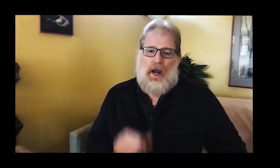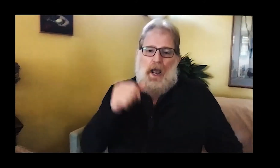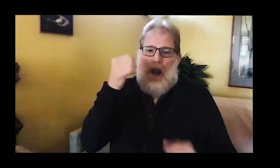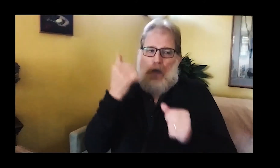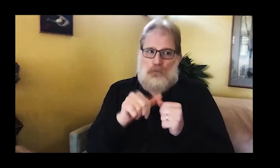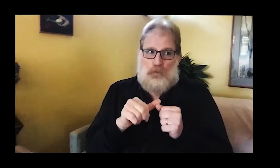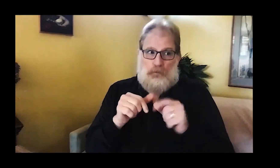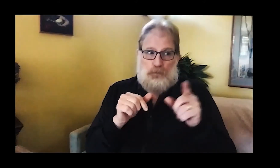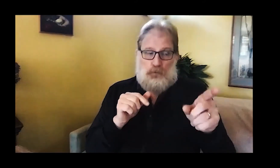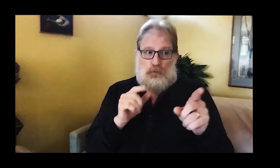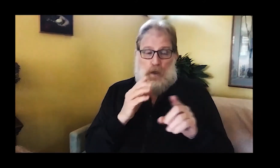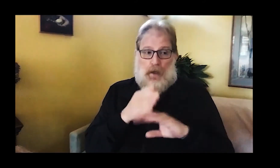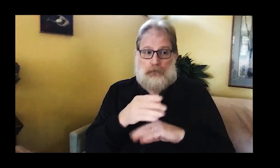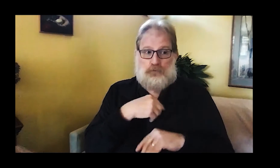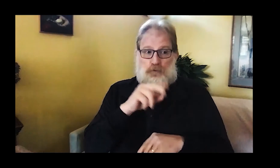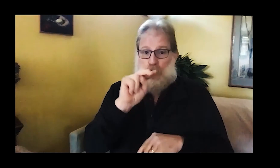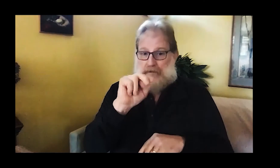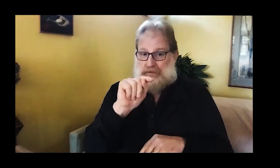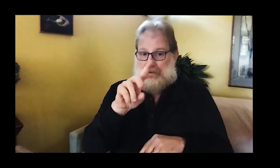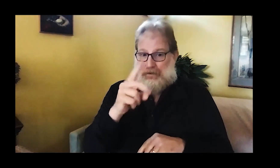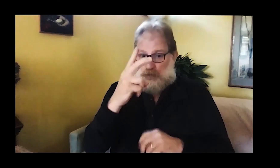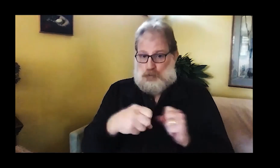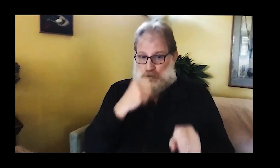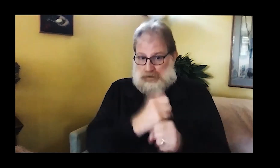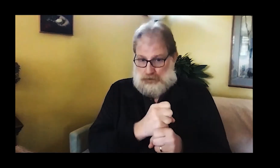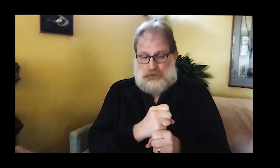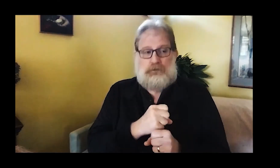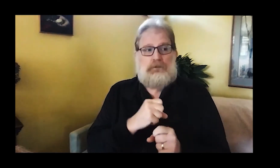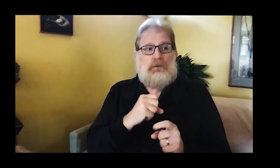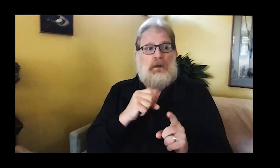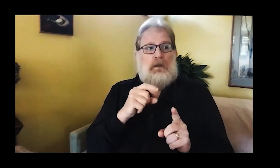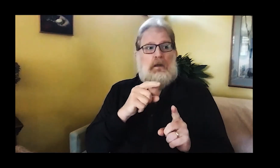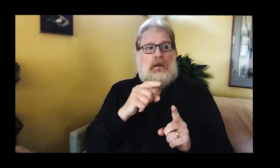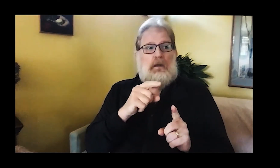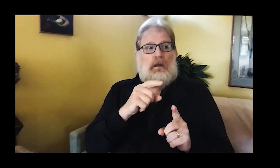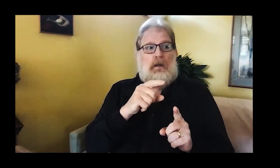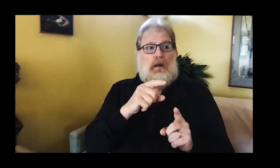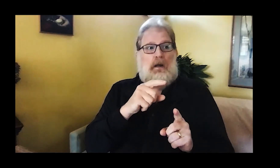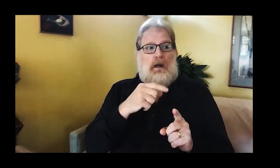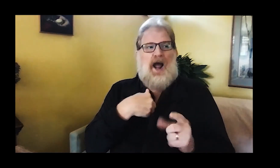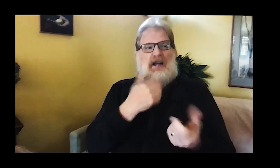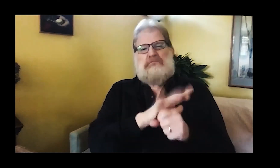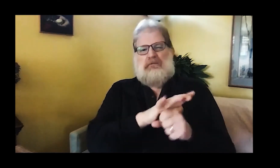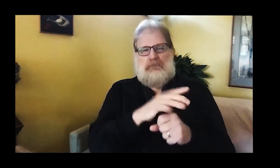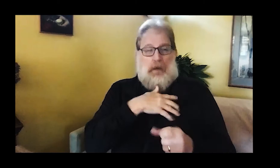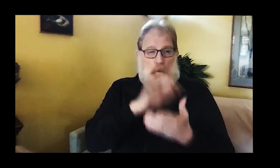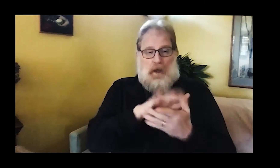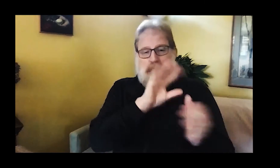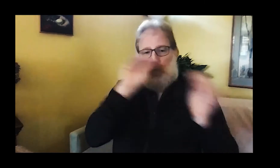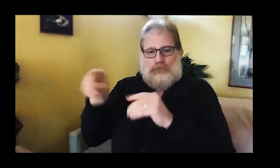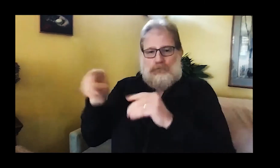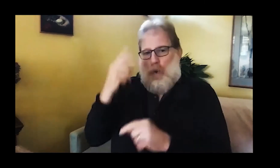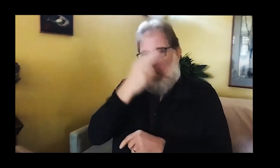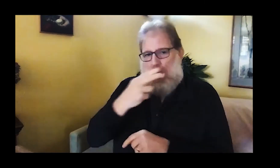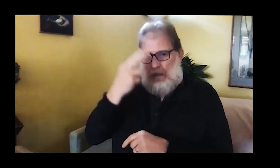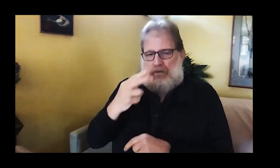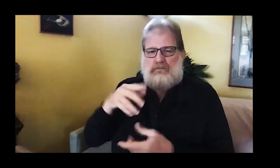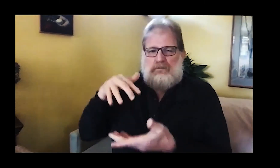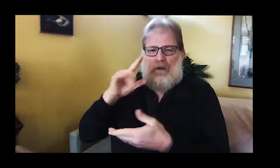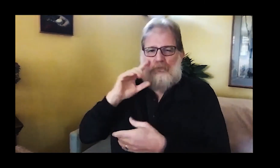I do remember after I was an NTD for two years, I had enough time by then and also my wife Lori